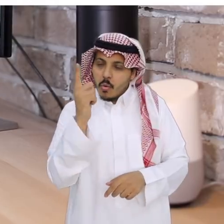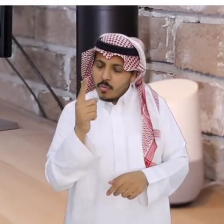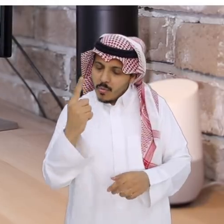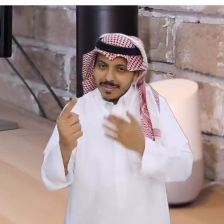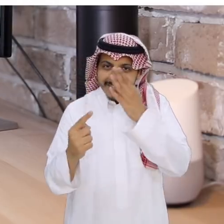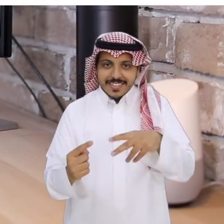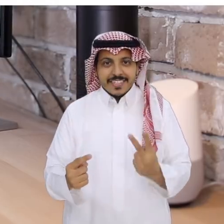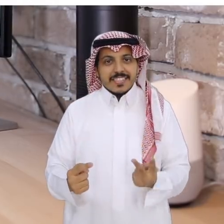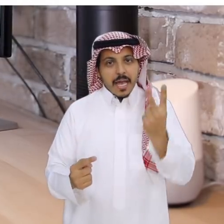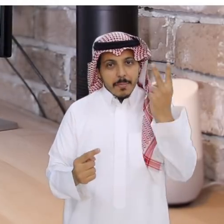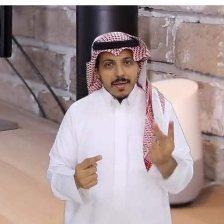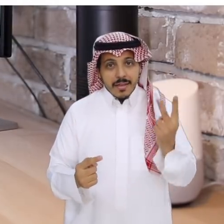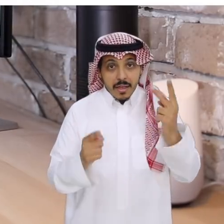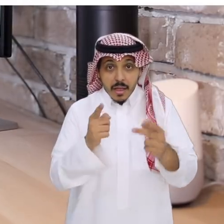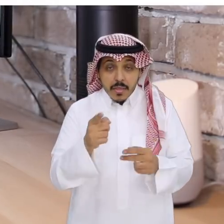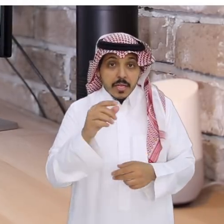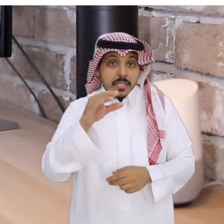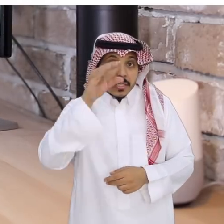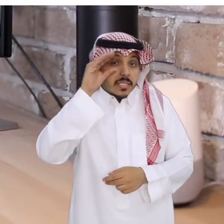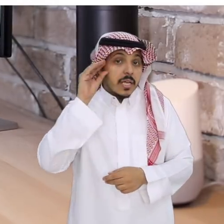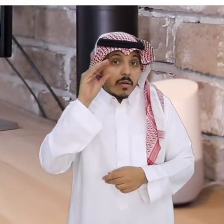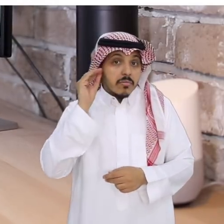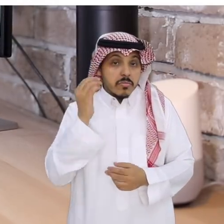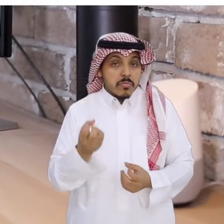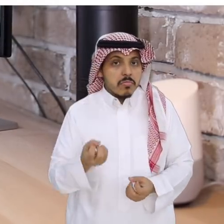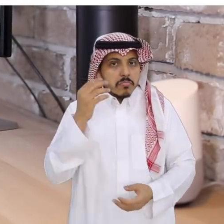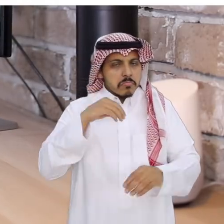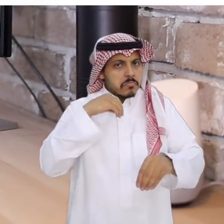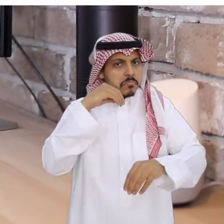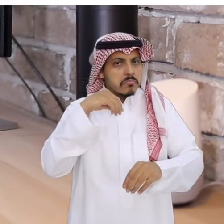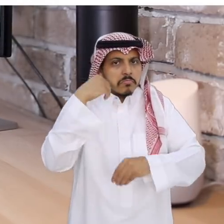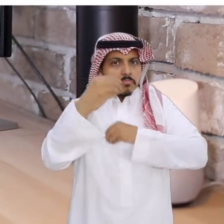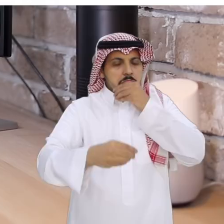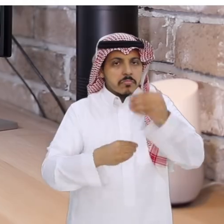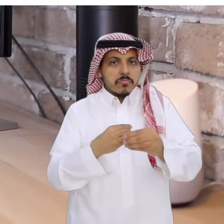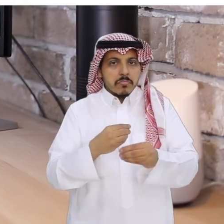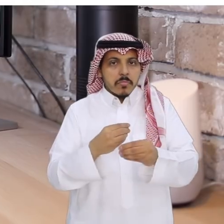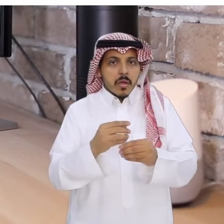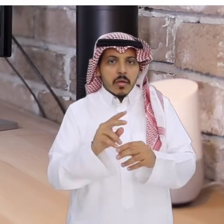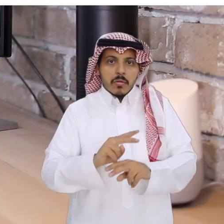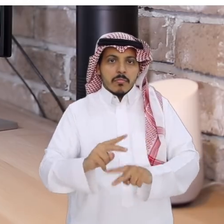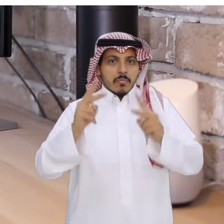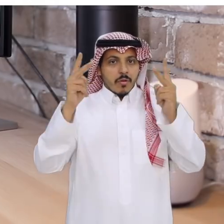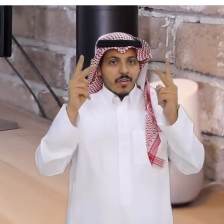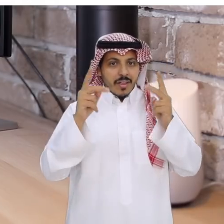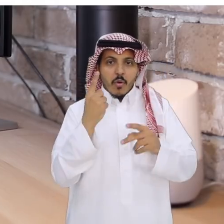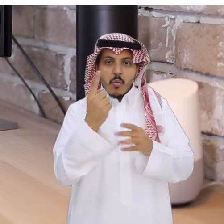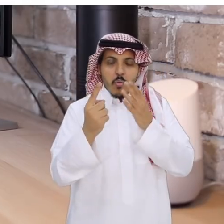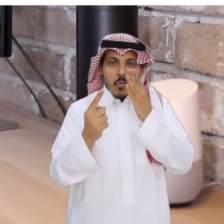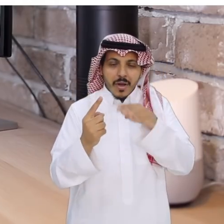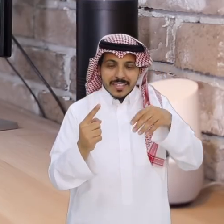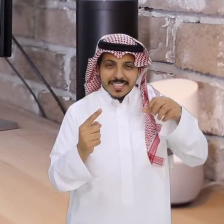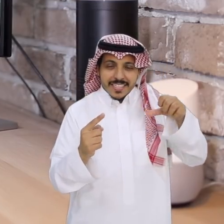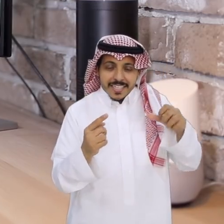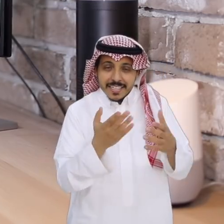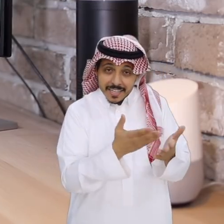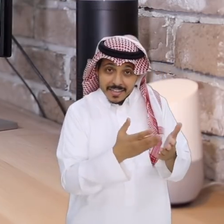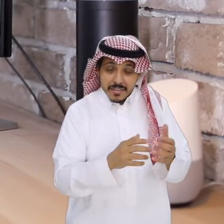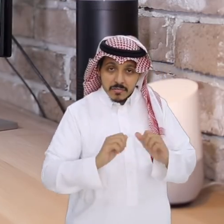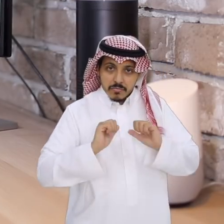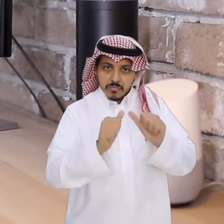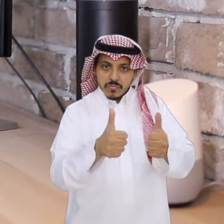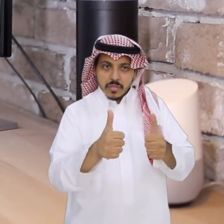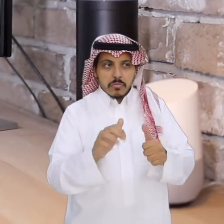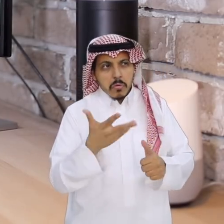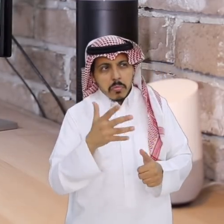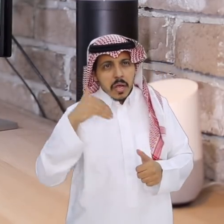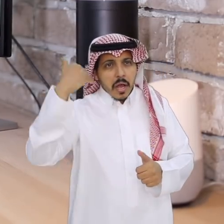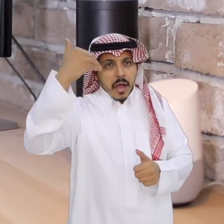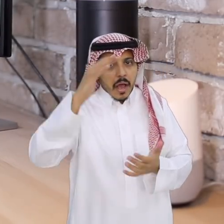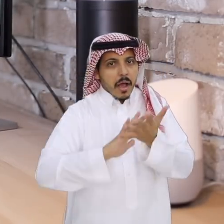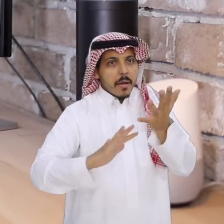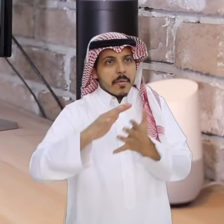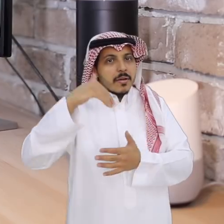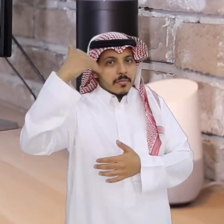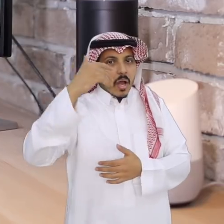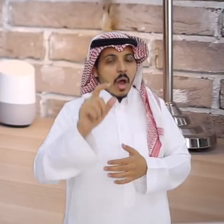It is unexpected. If samsung does it, it means they are hiding something up their sleeves.